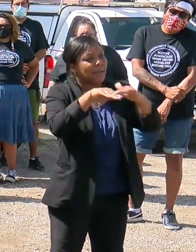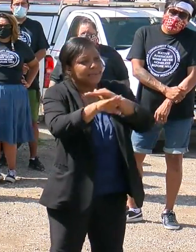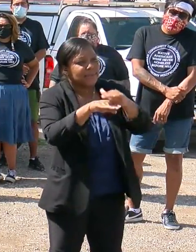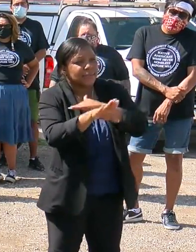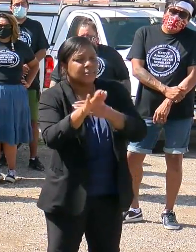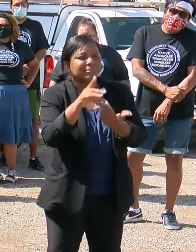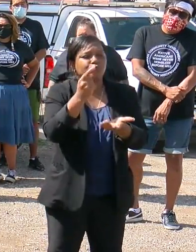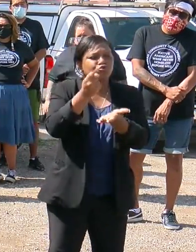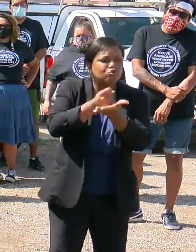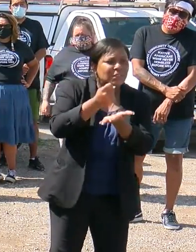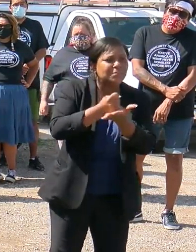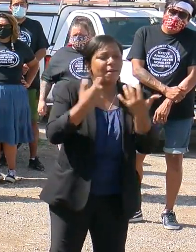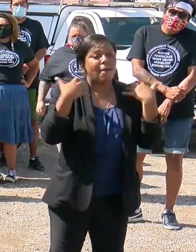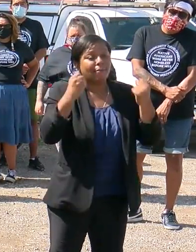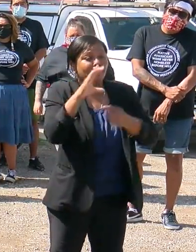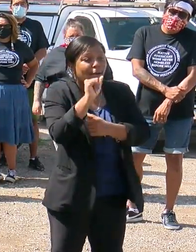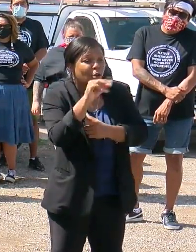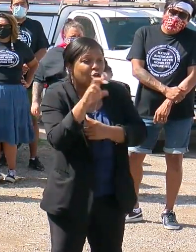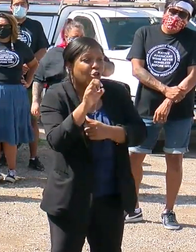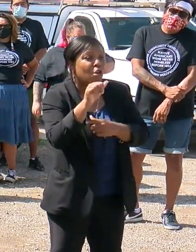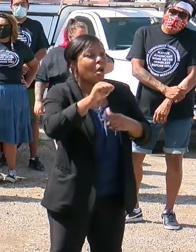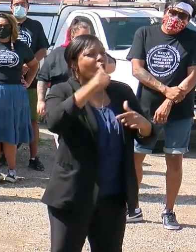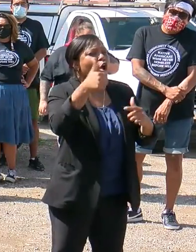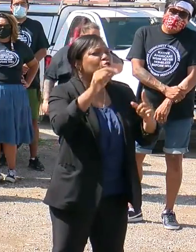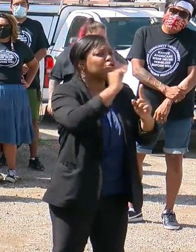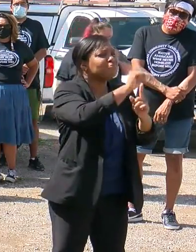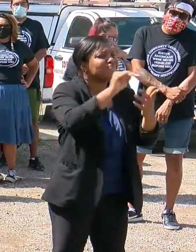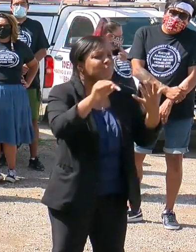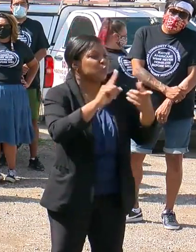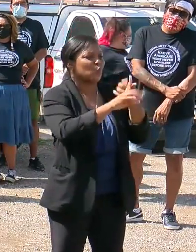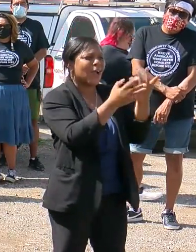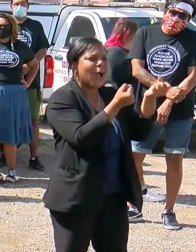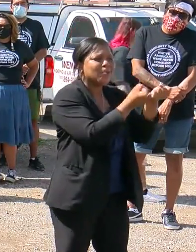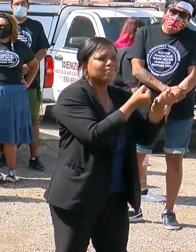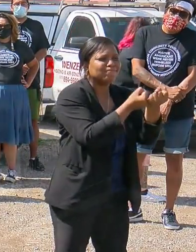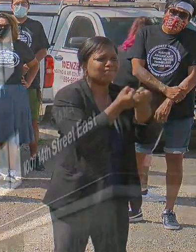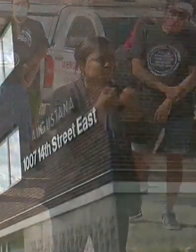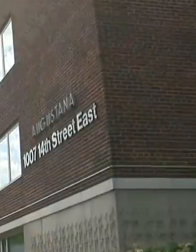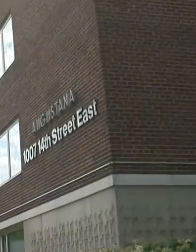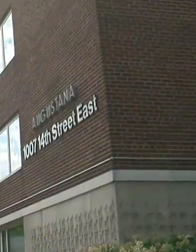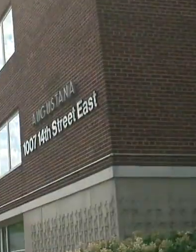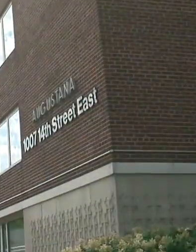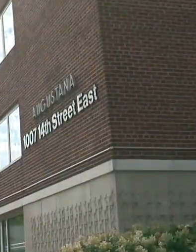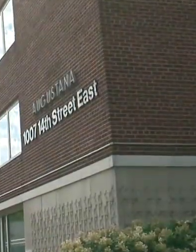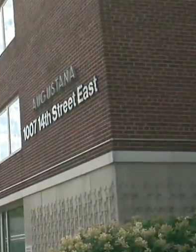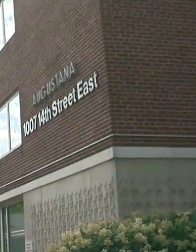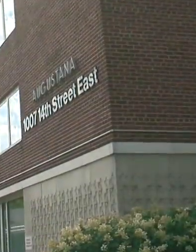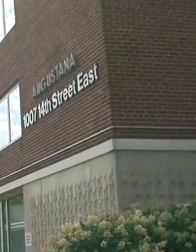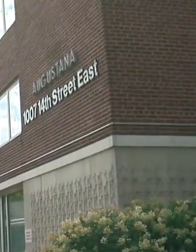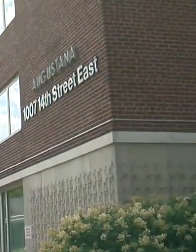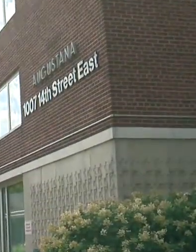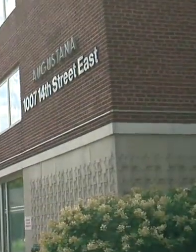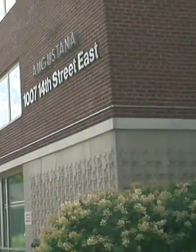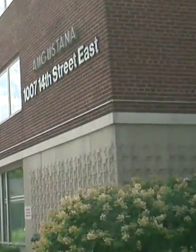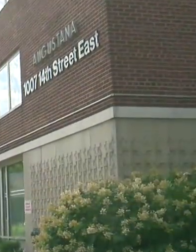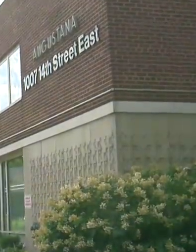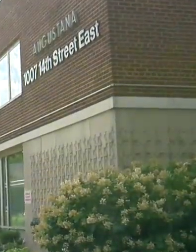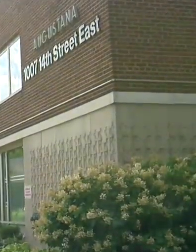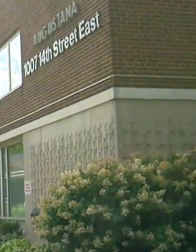FOR BLACK RESIDENTS, THAT MEANS WOMEN WILL HAVE ACCESS TO TREATMENT, TO JOB-SEARCH, HEALTHCARE, OTHER WRAPAROUND